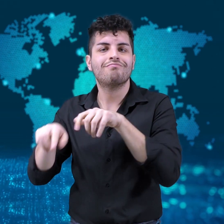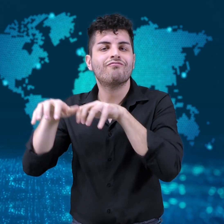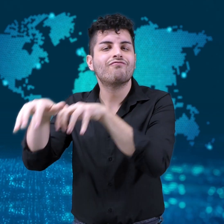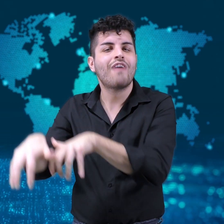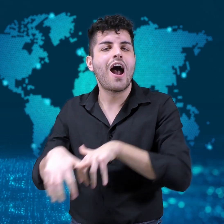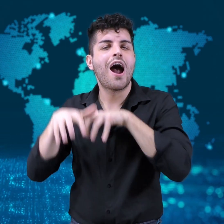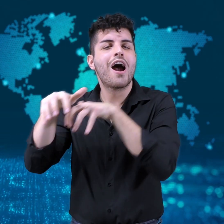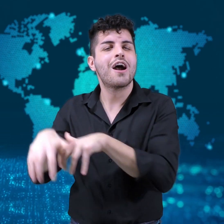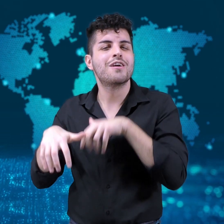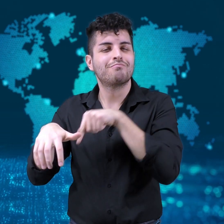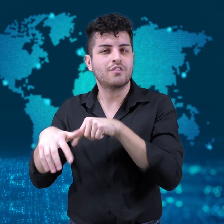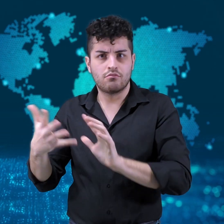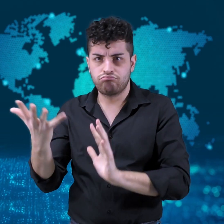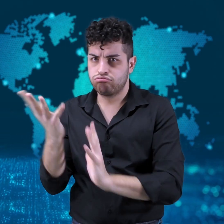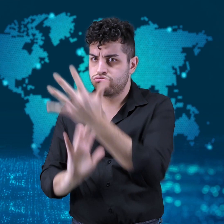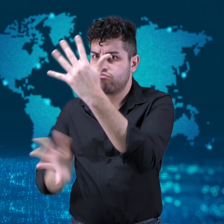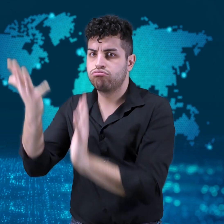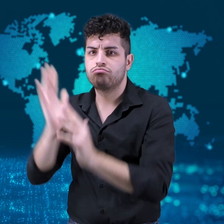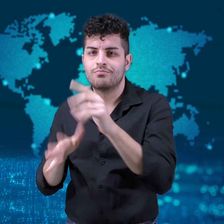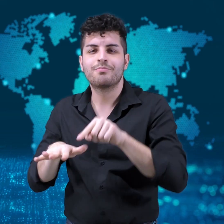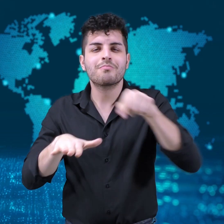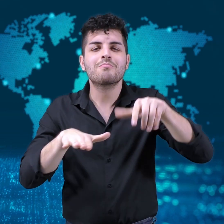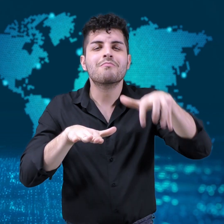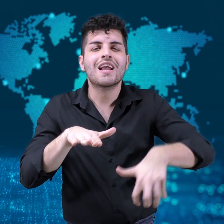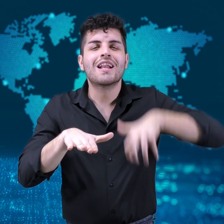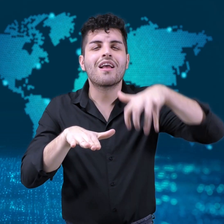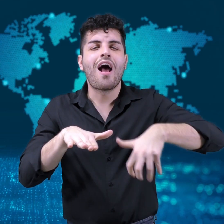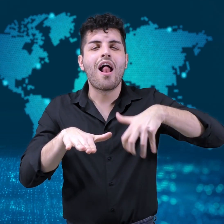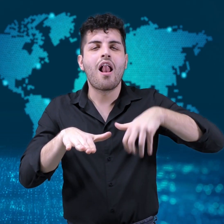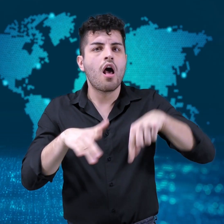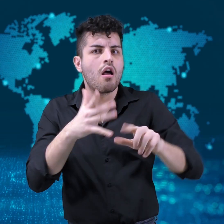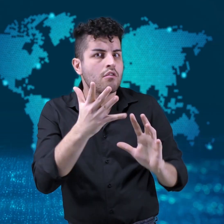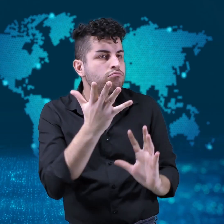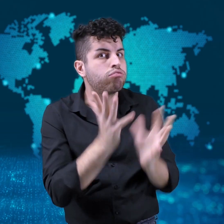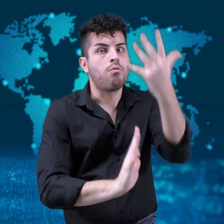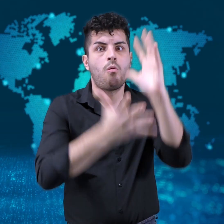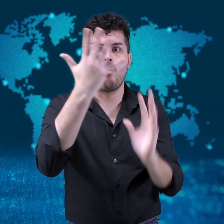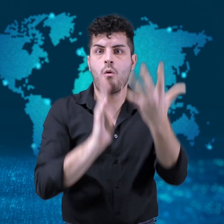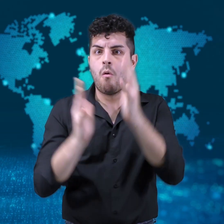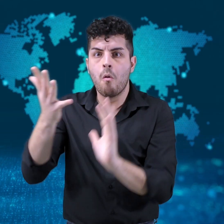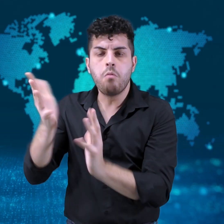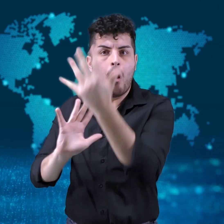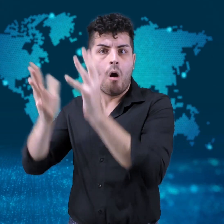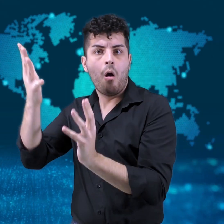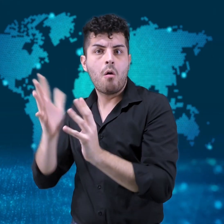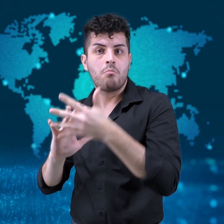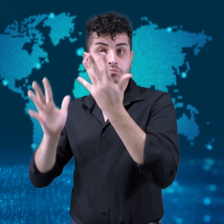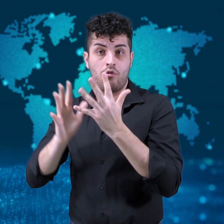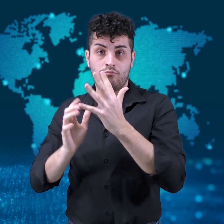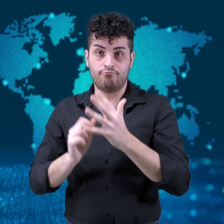Large portions of Brazil’s forests have been destroyed